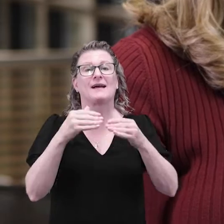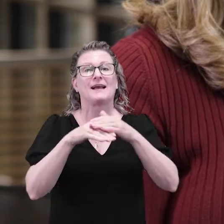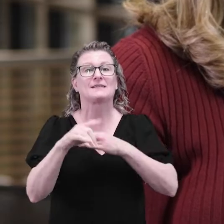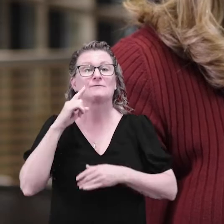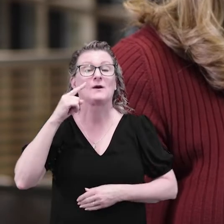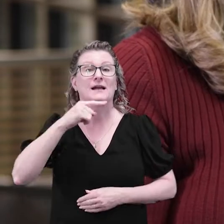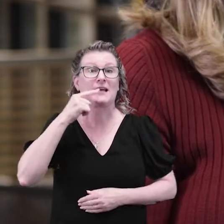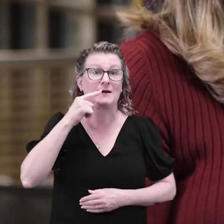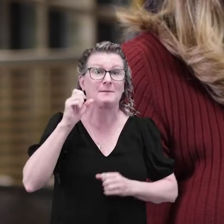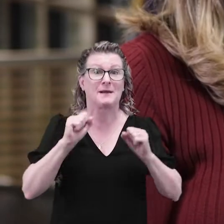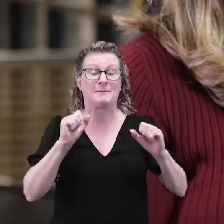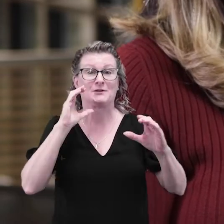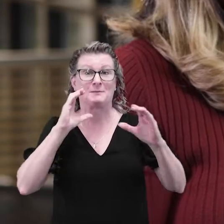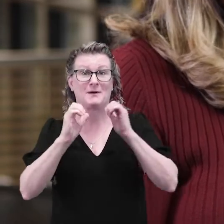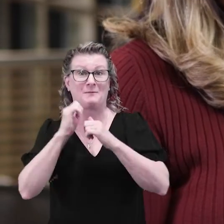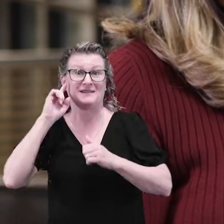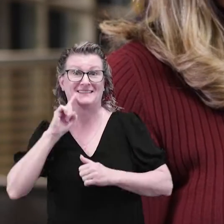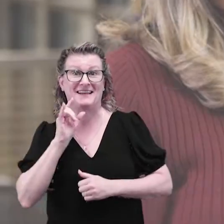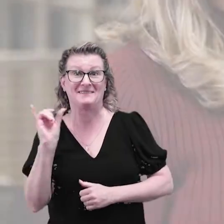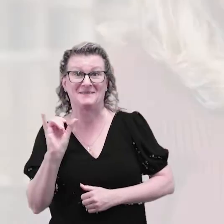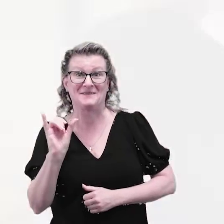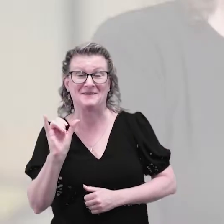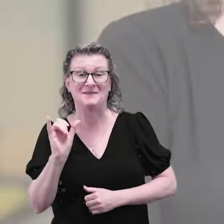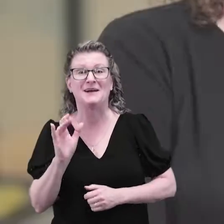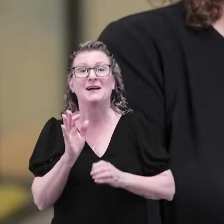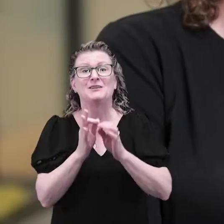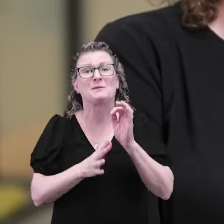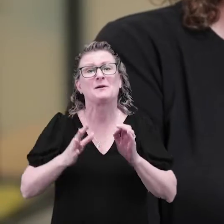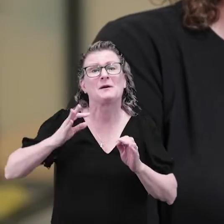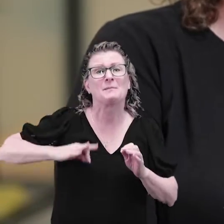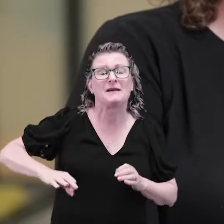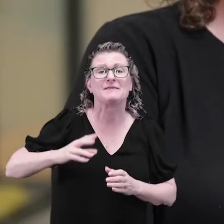hearing people to communicate with a deaf person too. An interpreter is there to